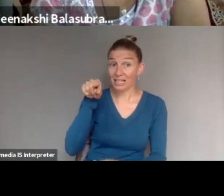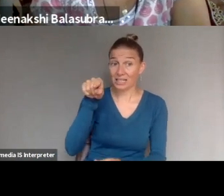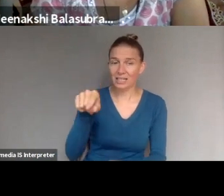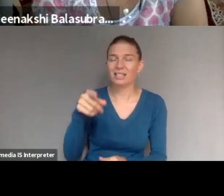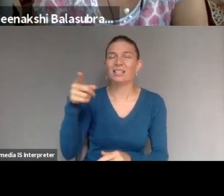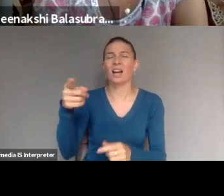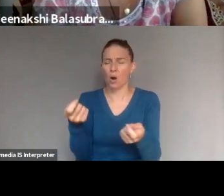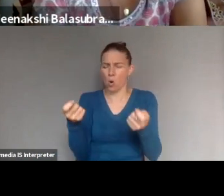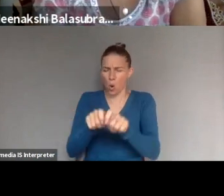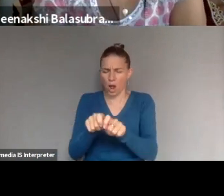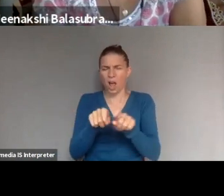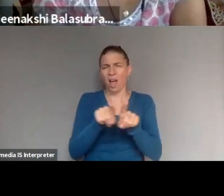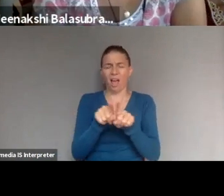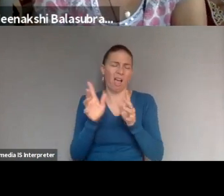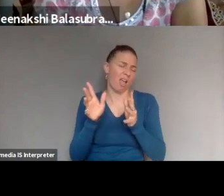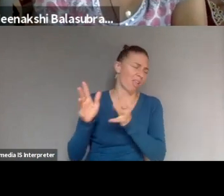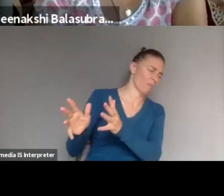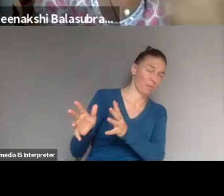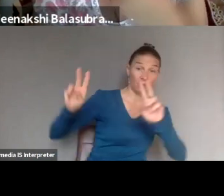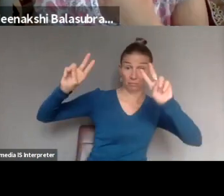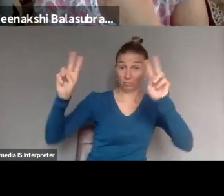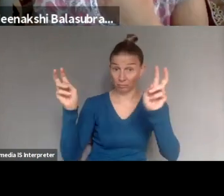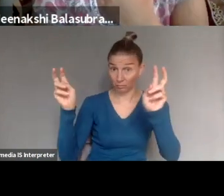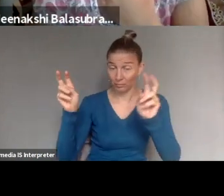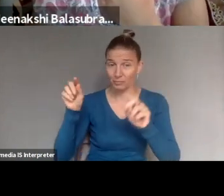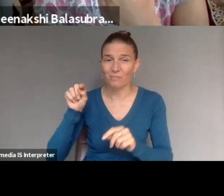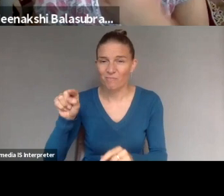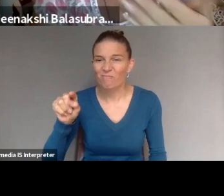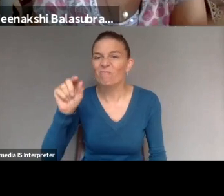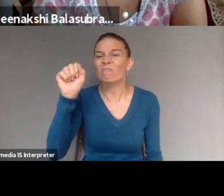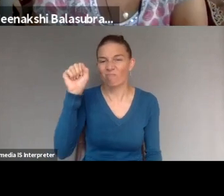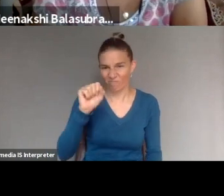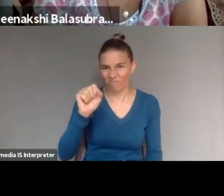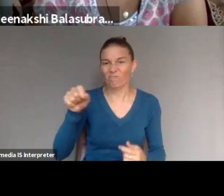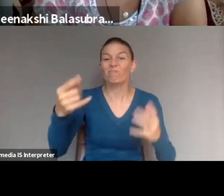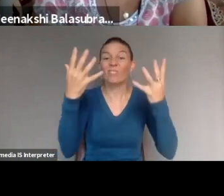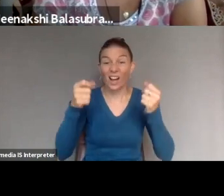has found that nearly 57% of the respondent expressed financial challenges